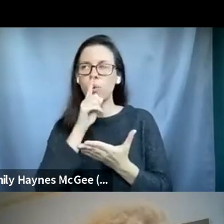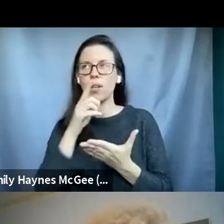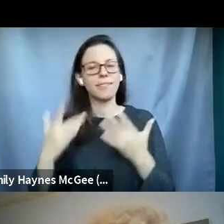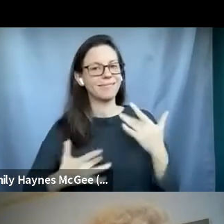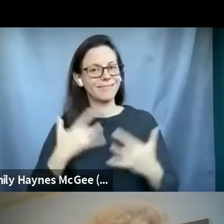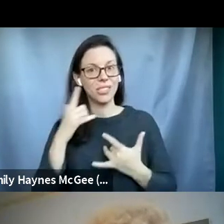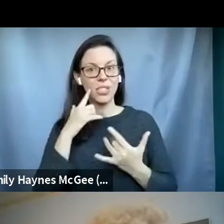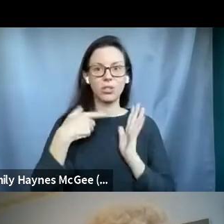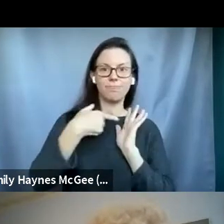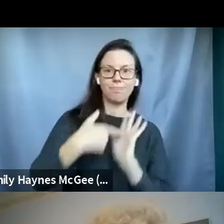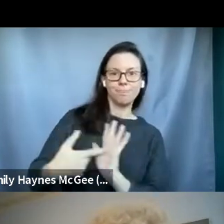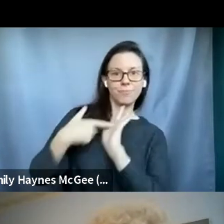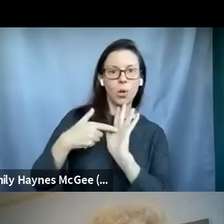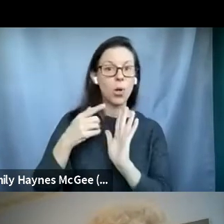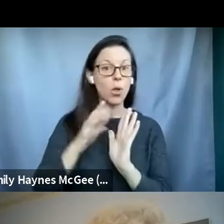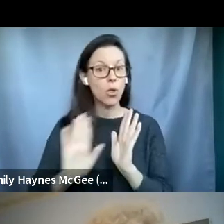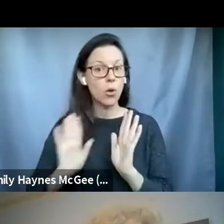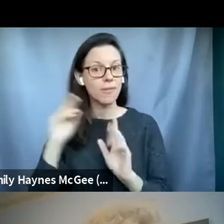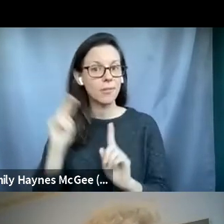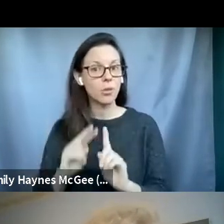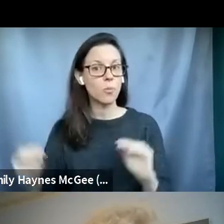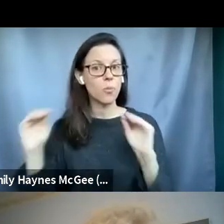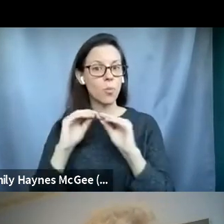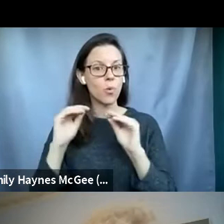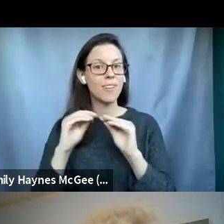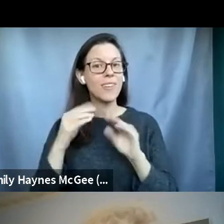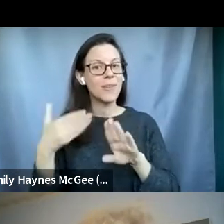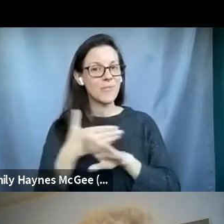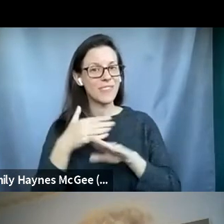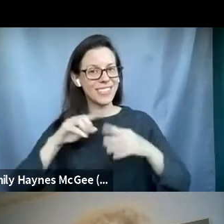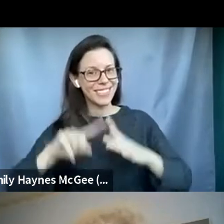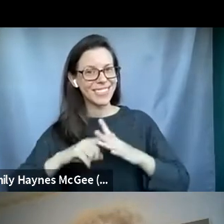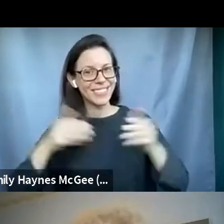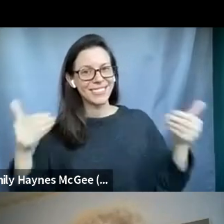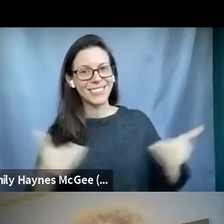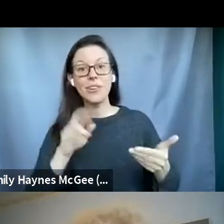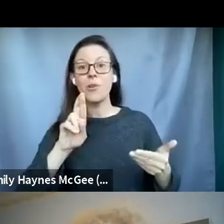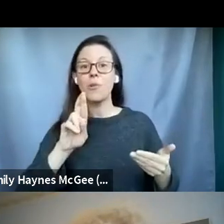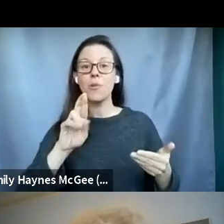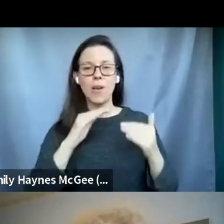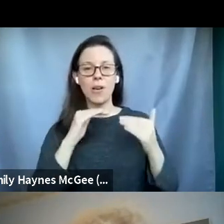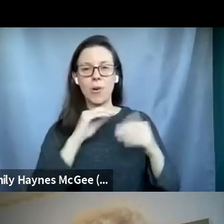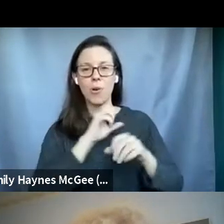Before we get started, I want to welcome my coworker, Robin Marquis, and they are going